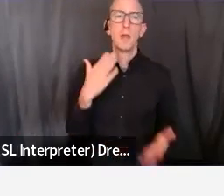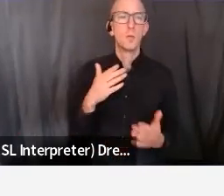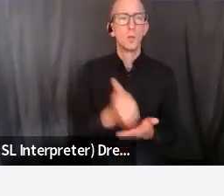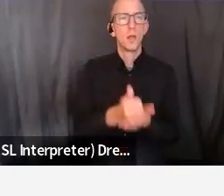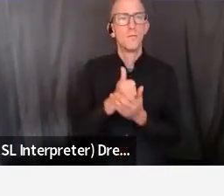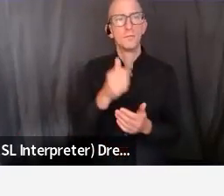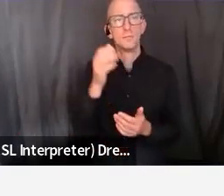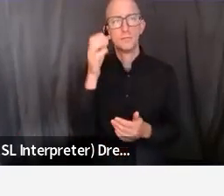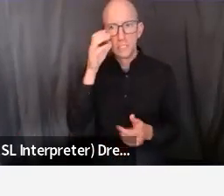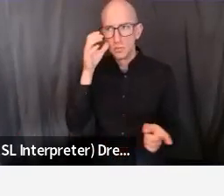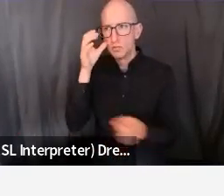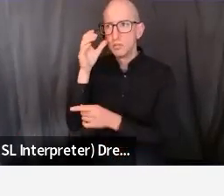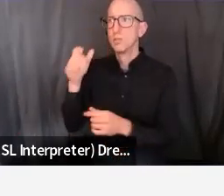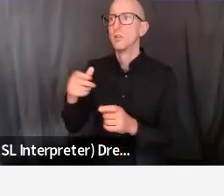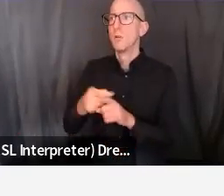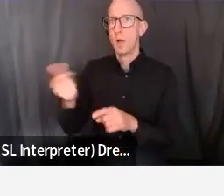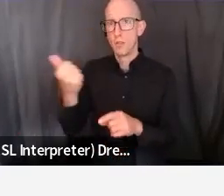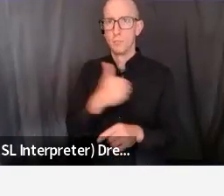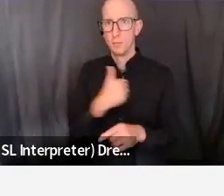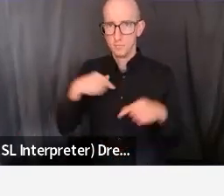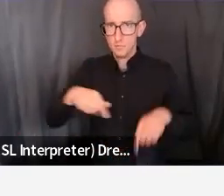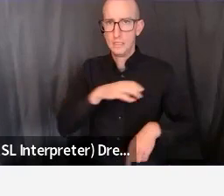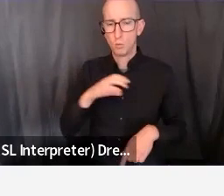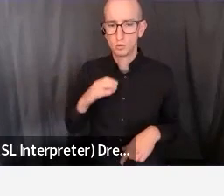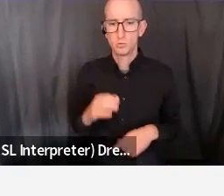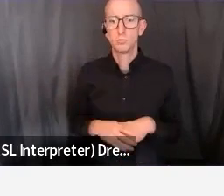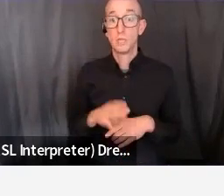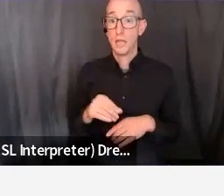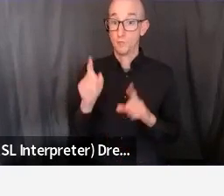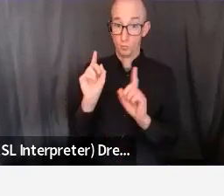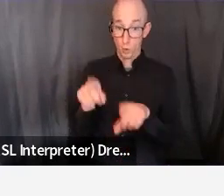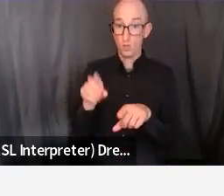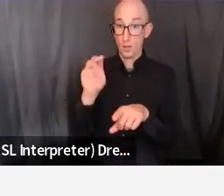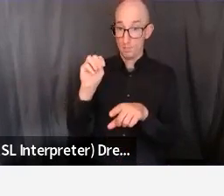complementary funding opportunities that have come up. I'm going to ask my colleague, Rachel